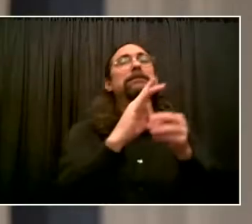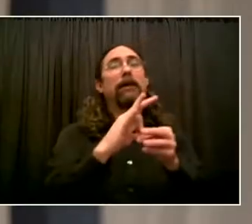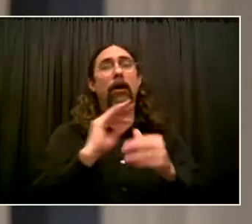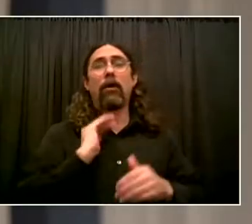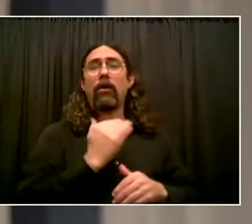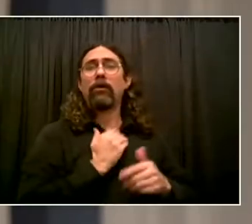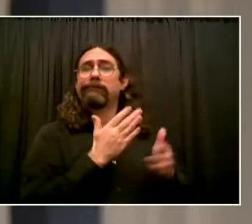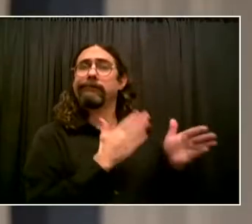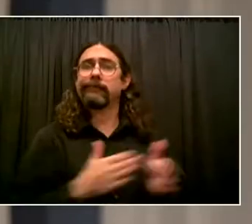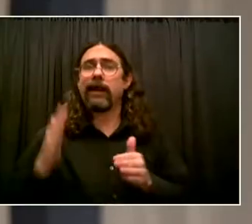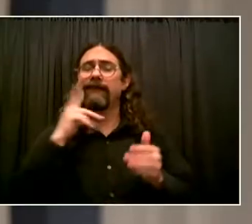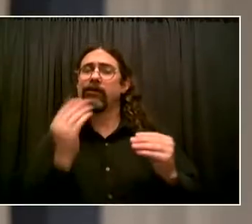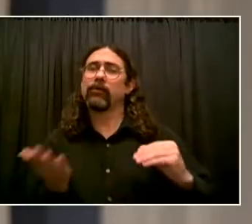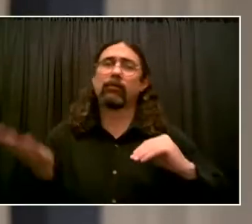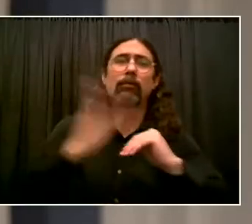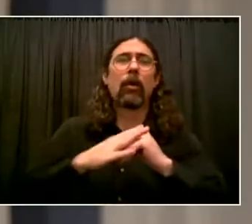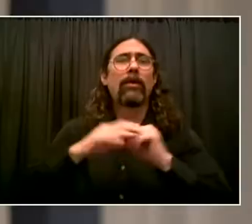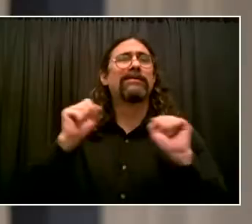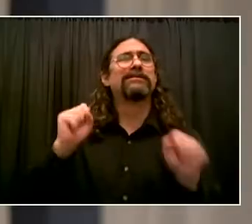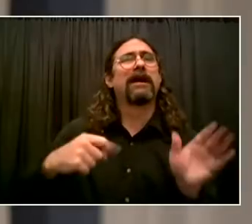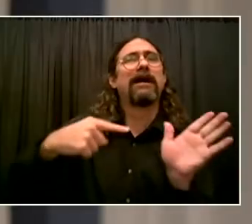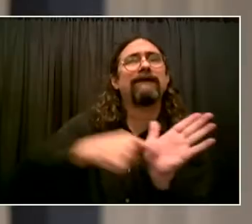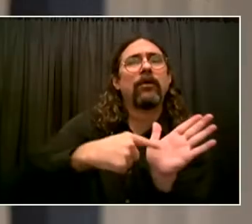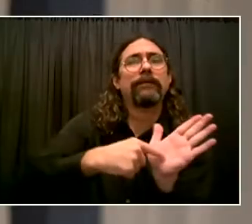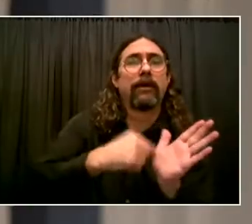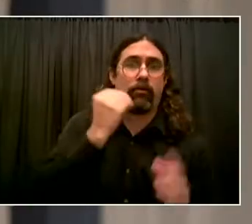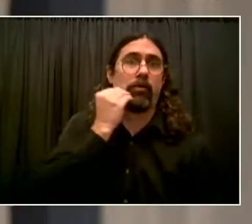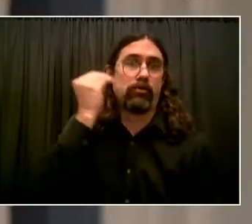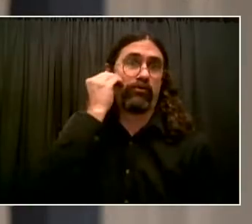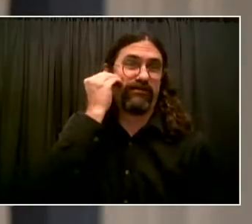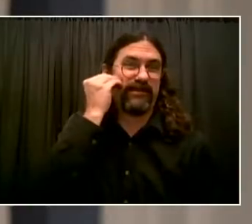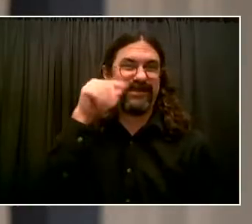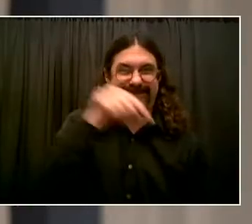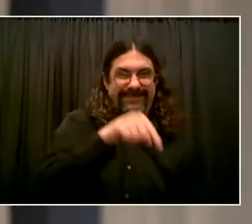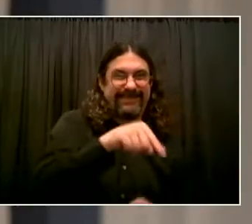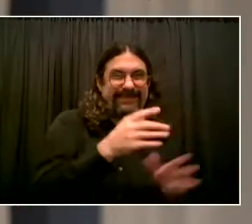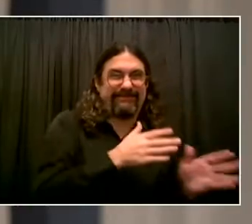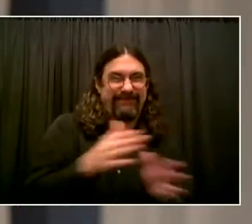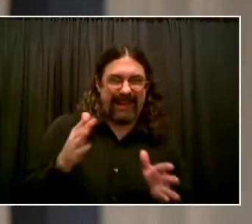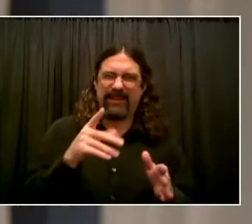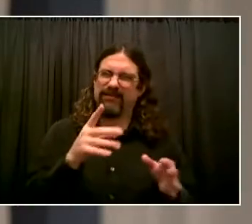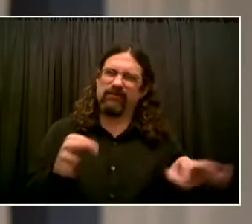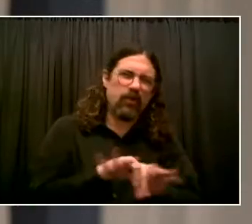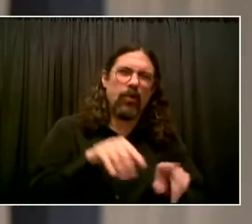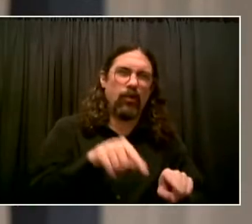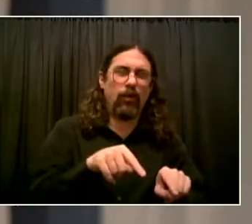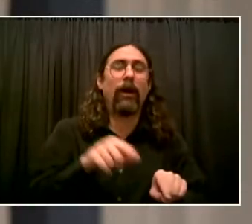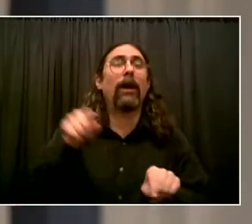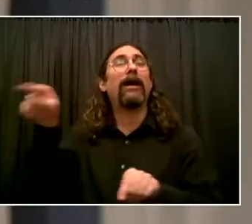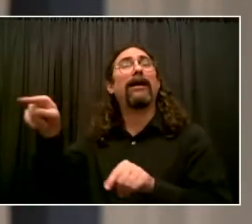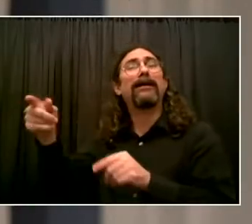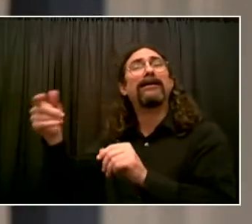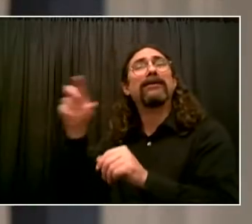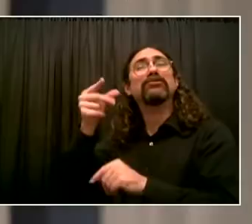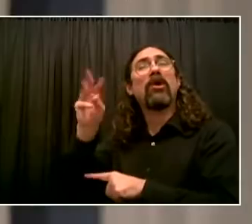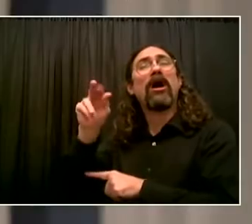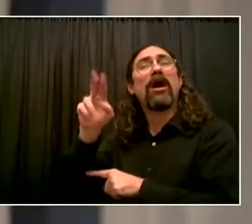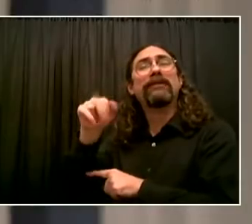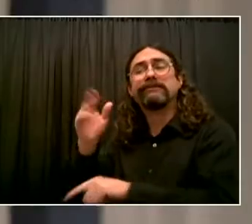CITY FAIRER REQUIRES THAT ALL NEIOGHBRHOODS HELP TO PROVIDE AFFORDABLE HOUSING.